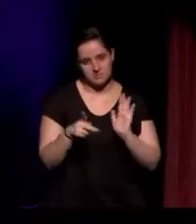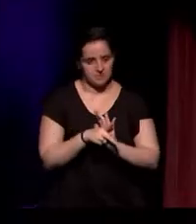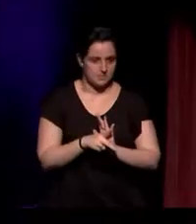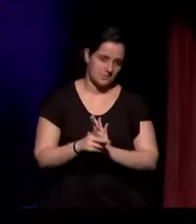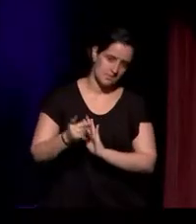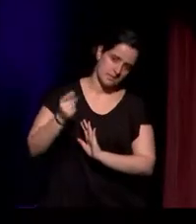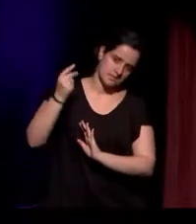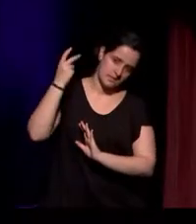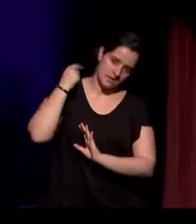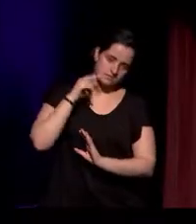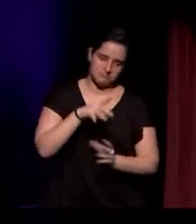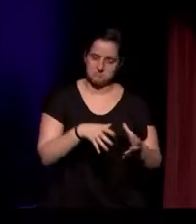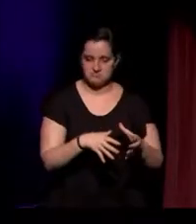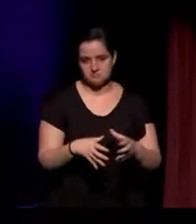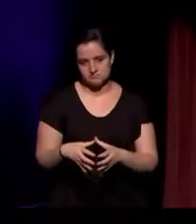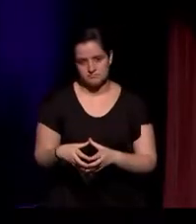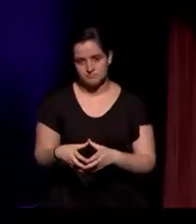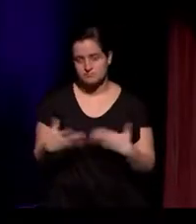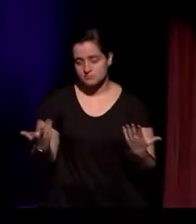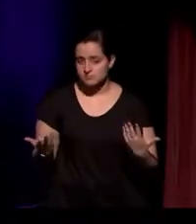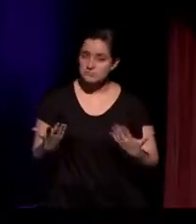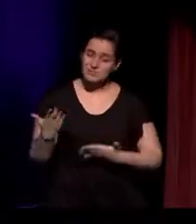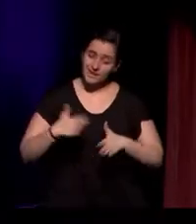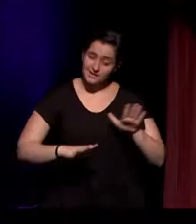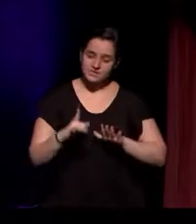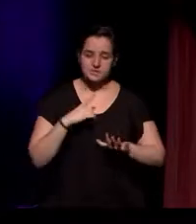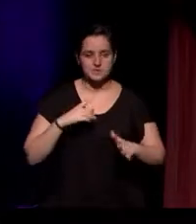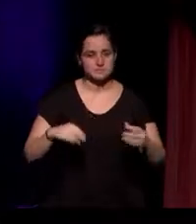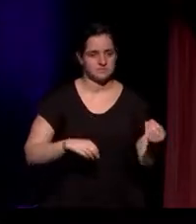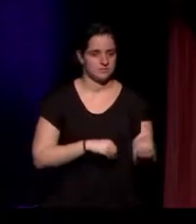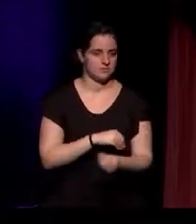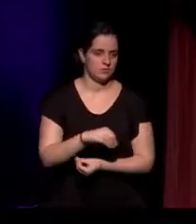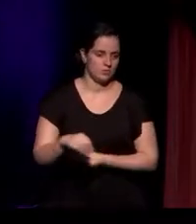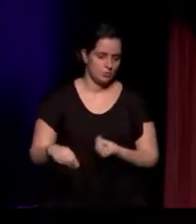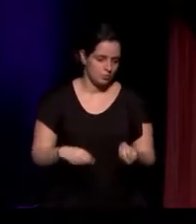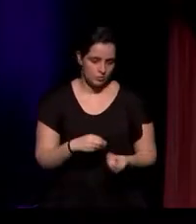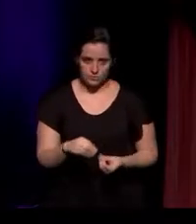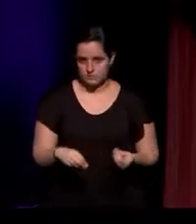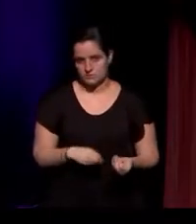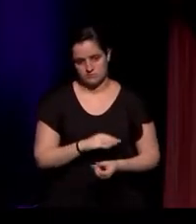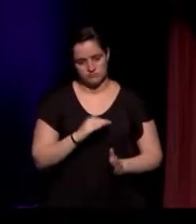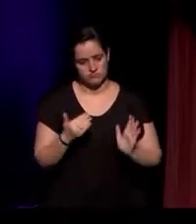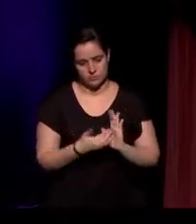Often there is a of all these religions,